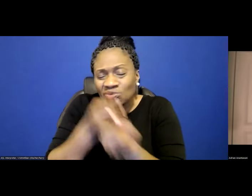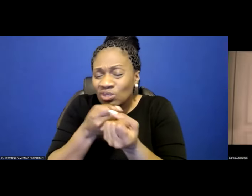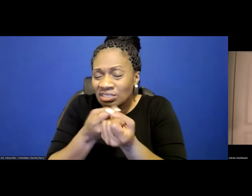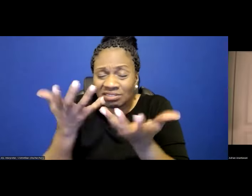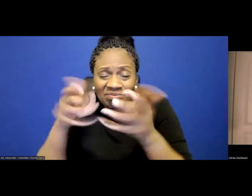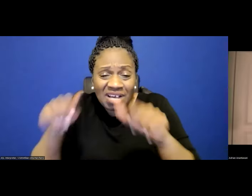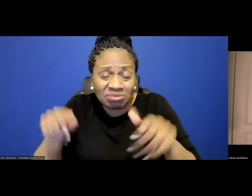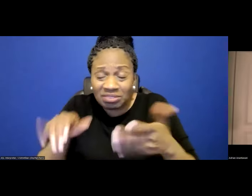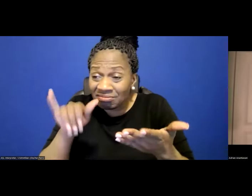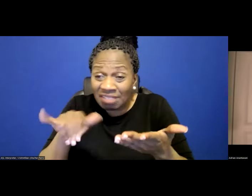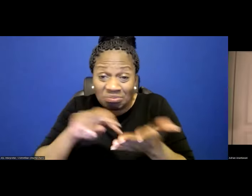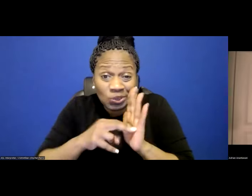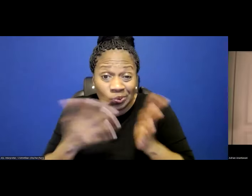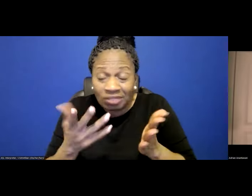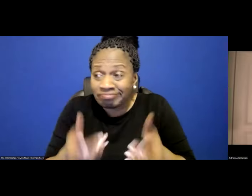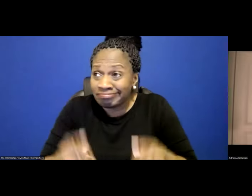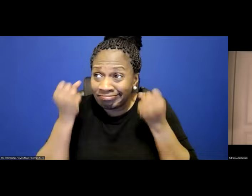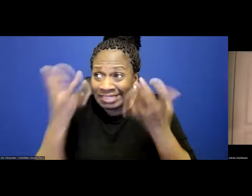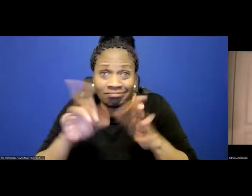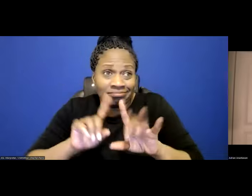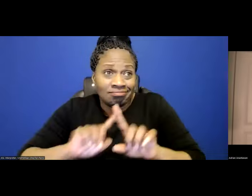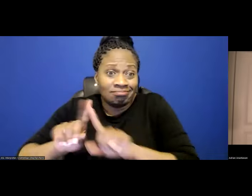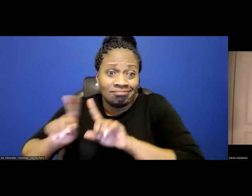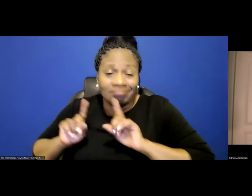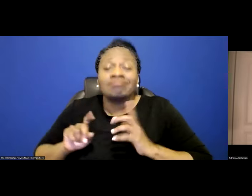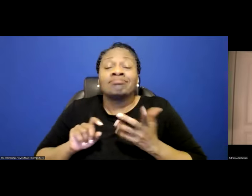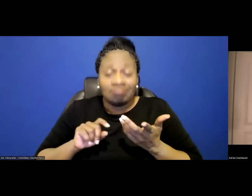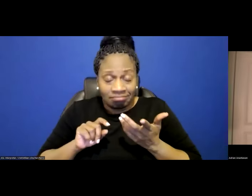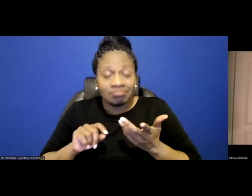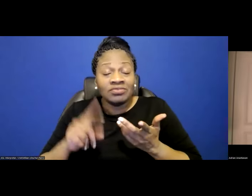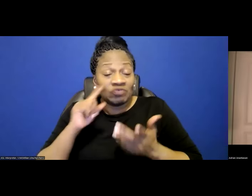And that can mean many different things for folks.